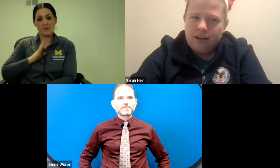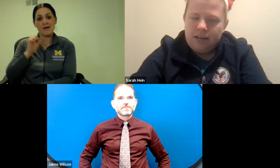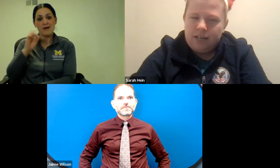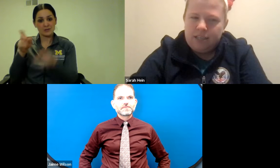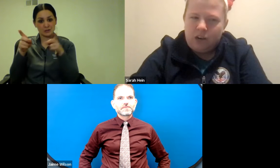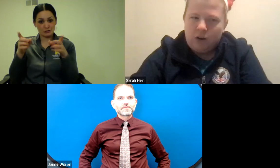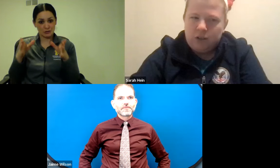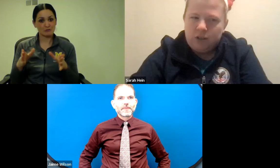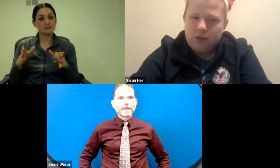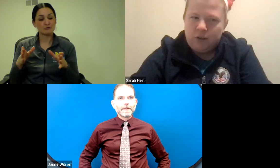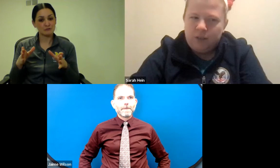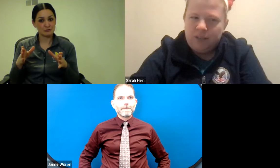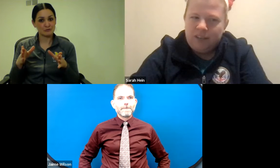Sarah Hein: he is also